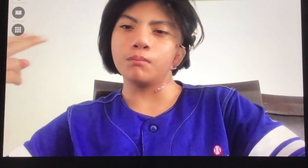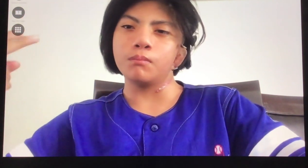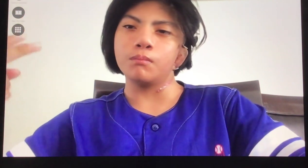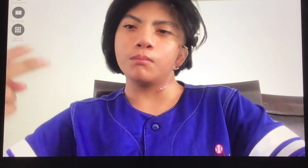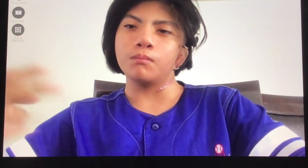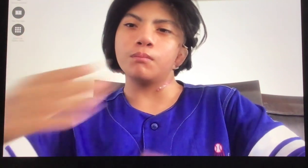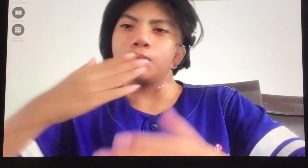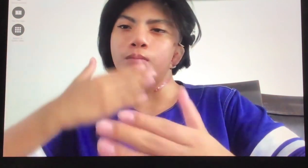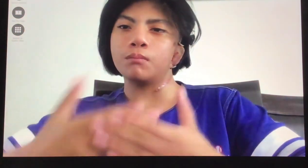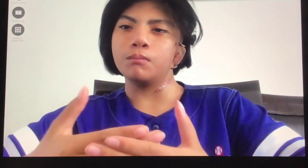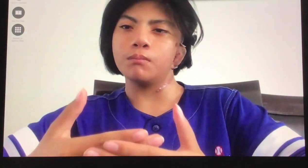Great memories.